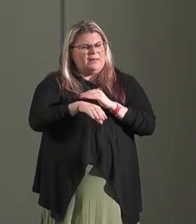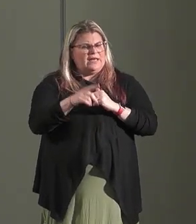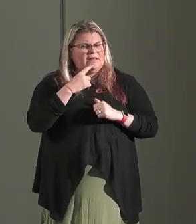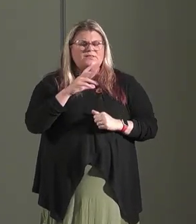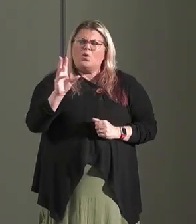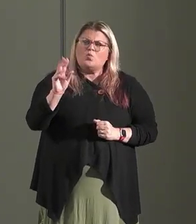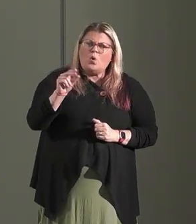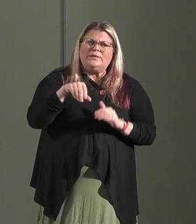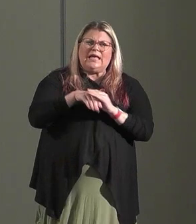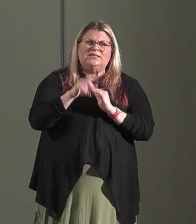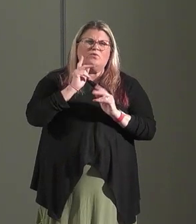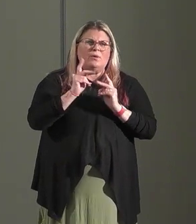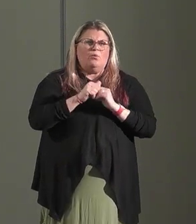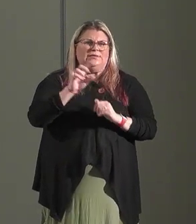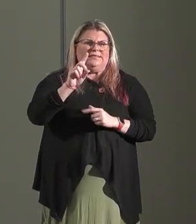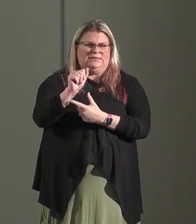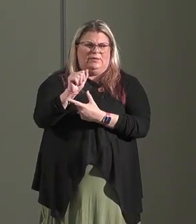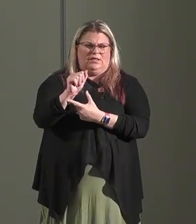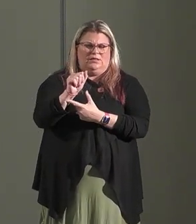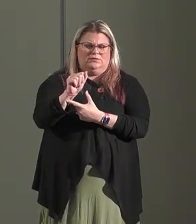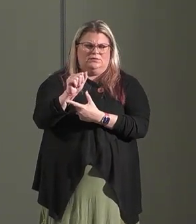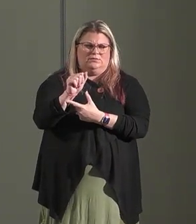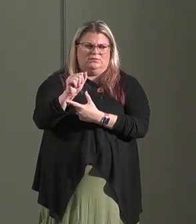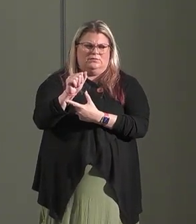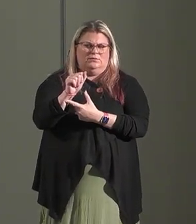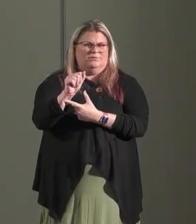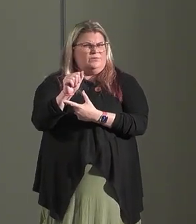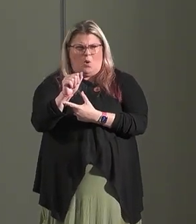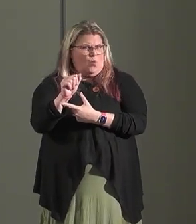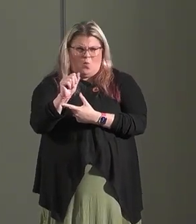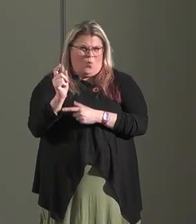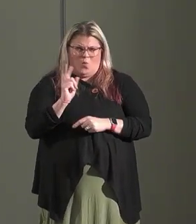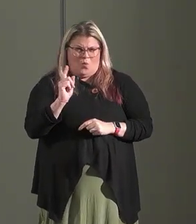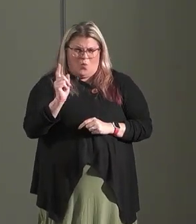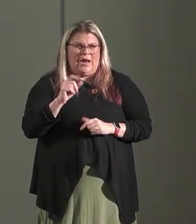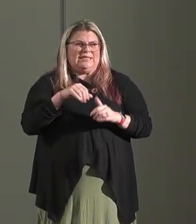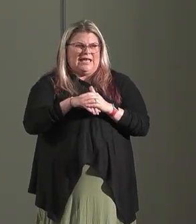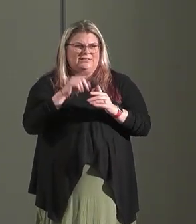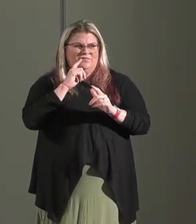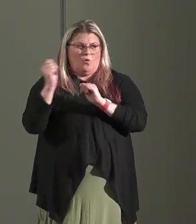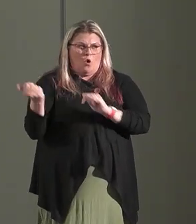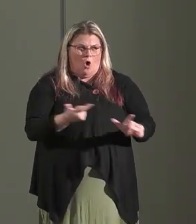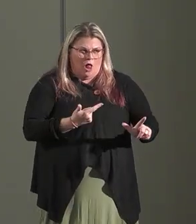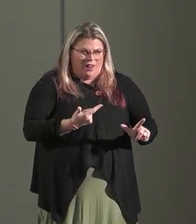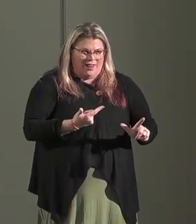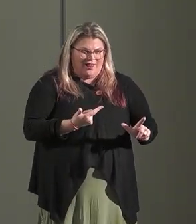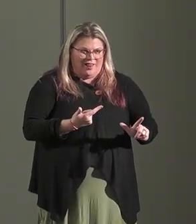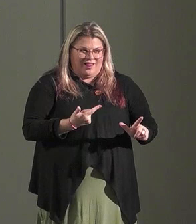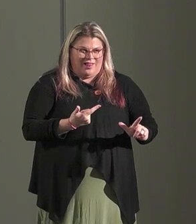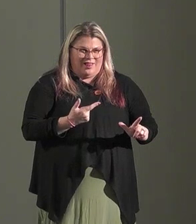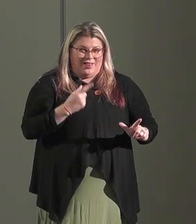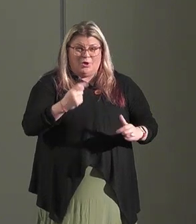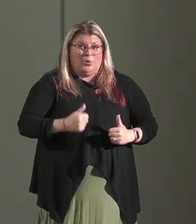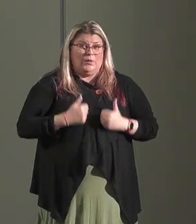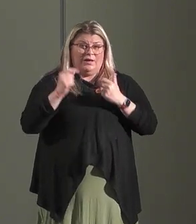access for people with disability. No it is access for everyone you live out in the middle of nowhere